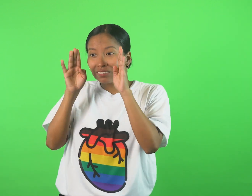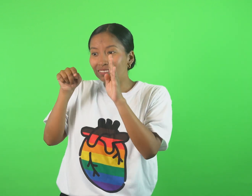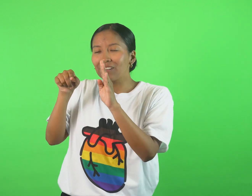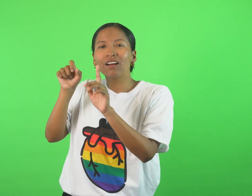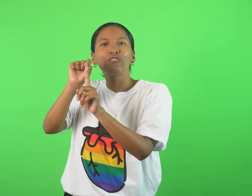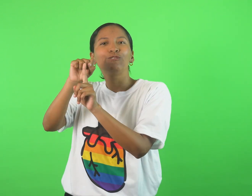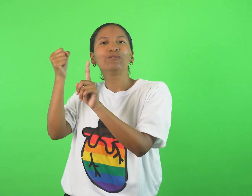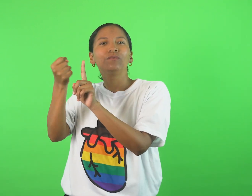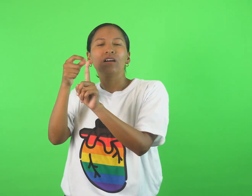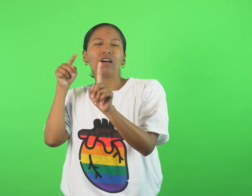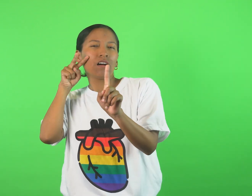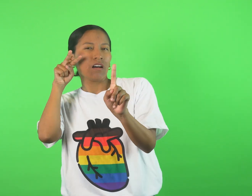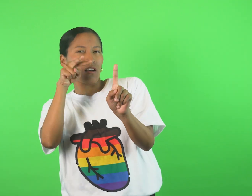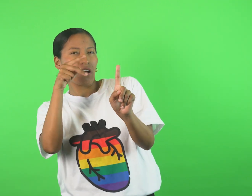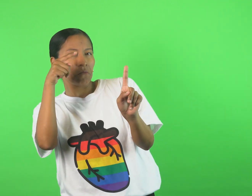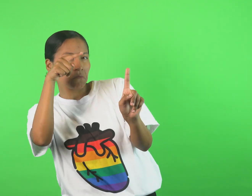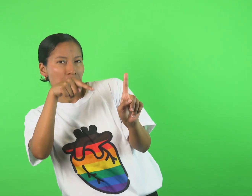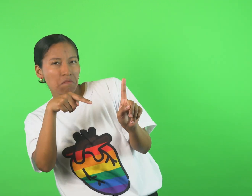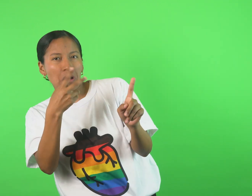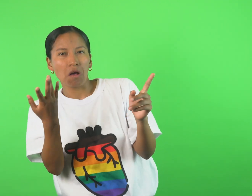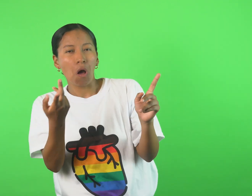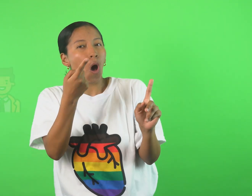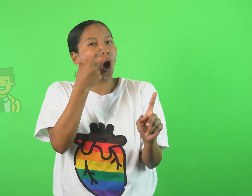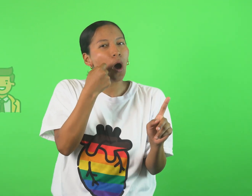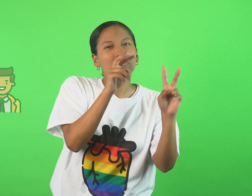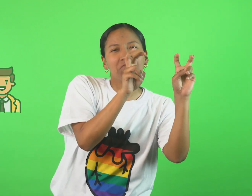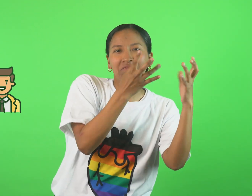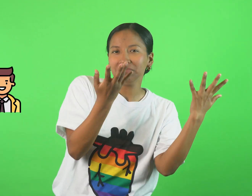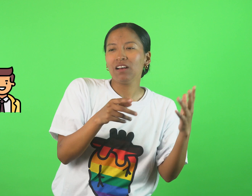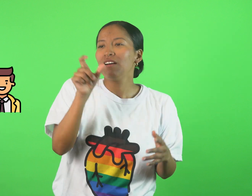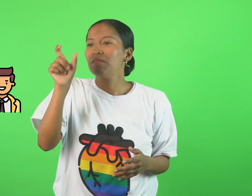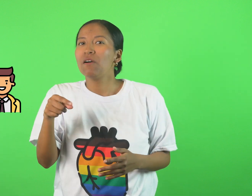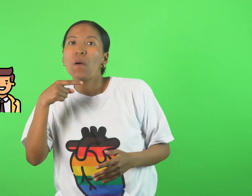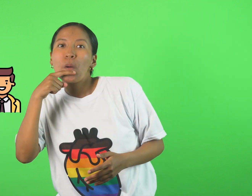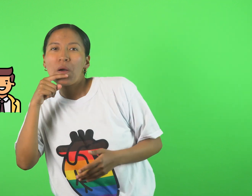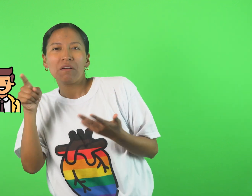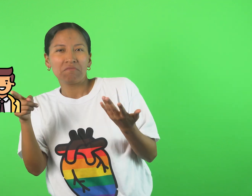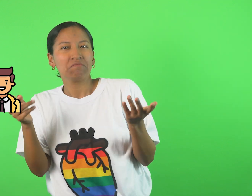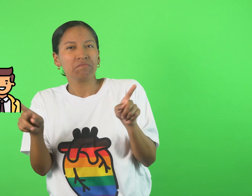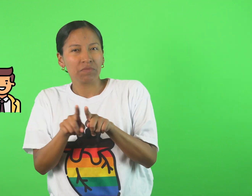what society assigns to ‘men’